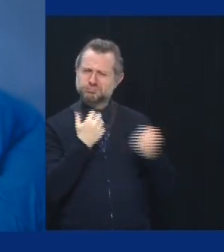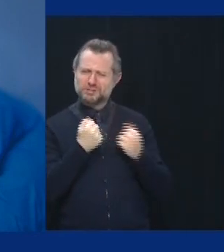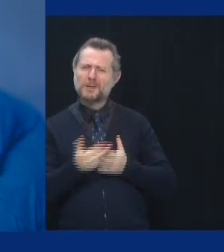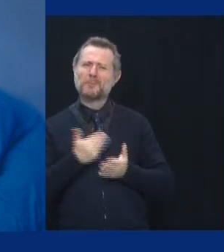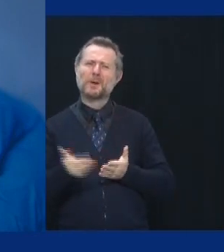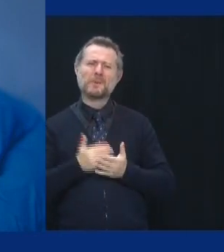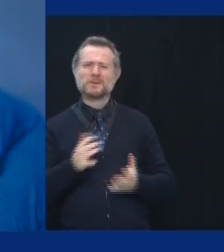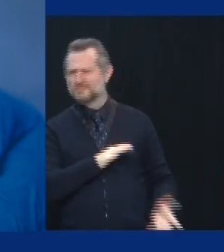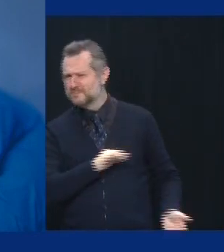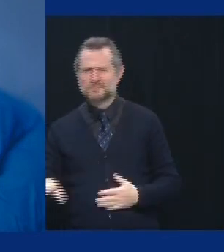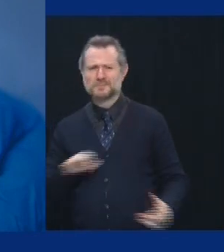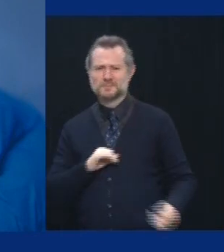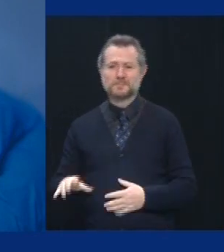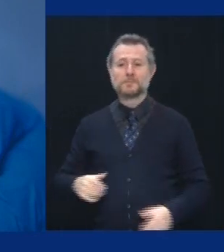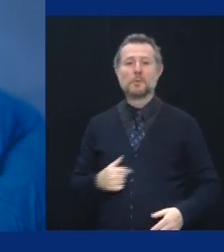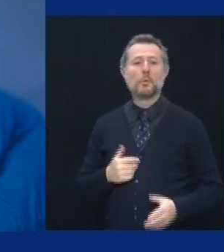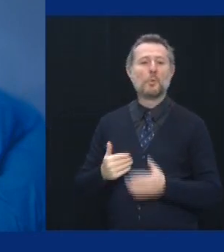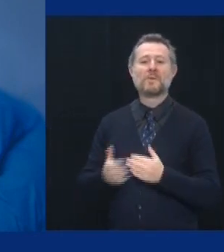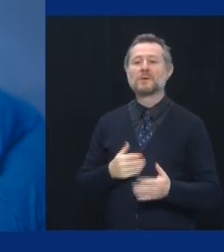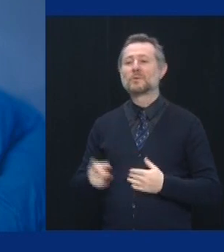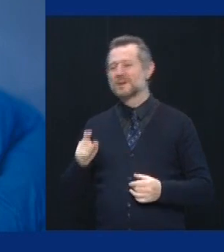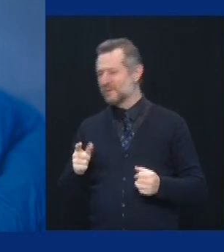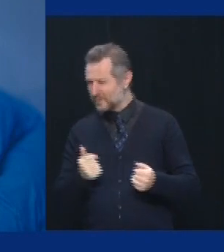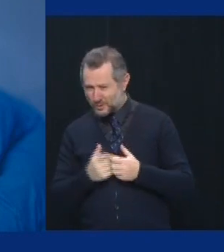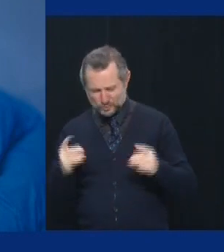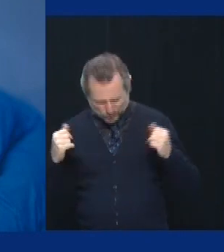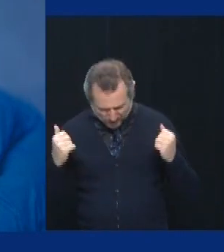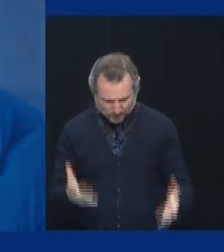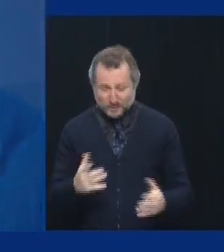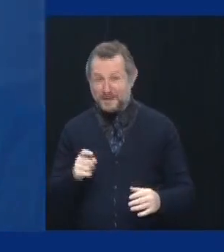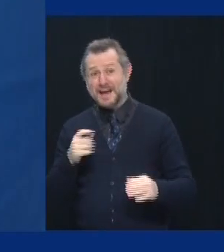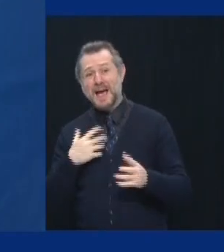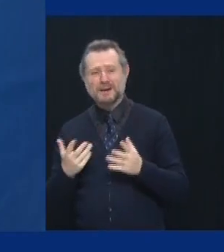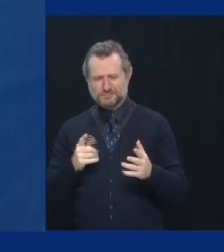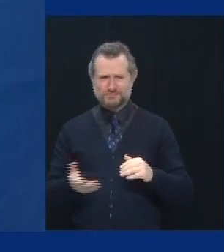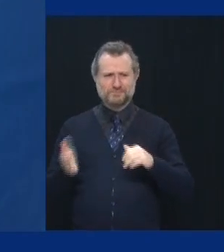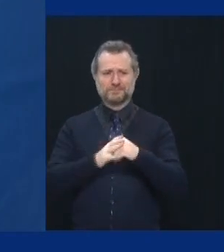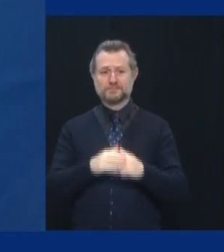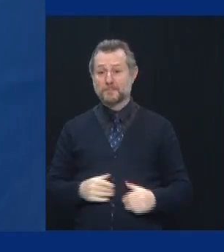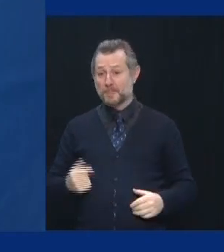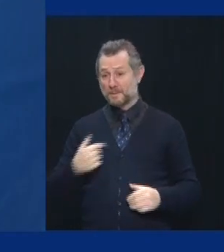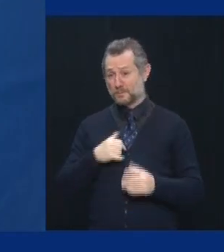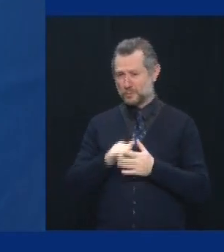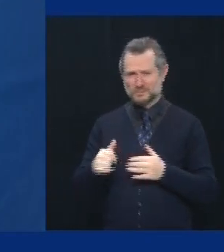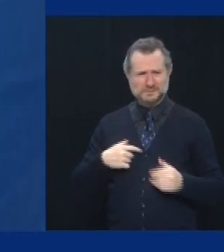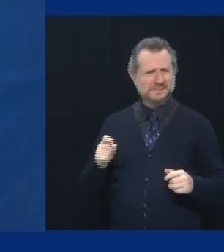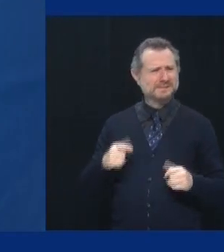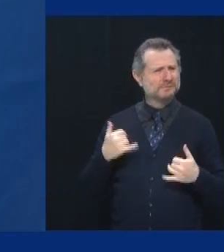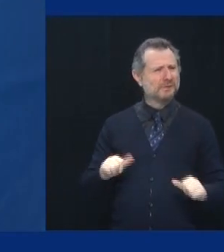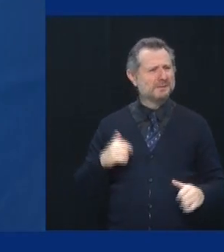EXPEDITE THAT. BUY MORE PFIZER. BUY MORE ASTRAZENECA, DO